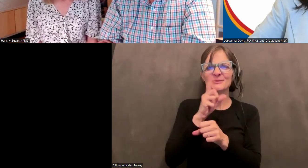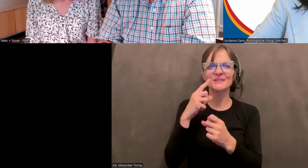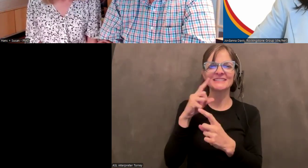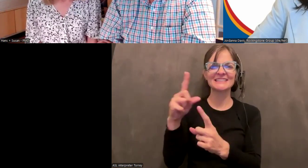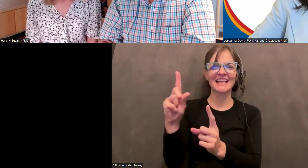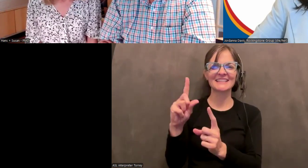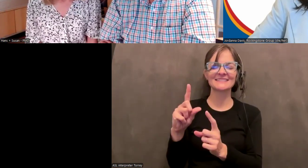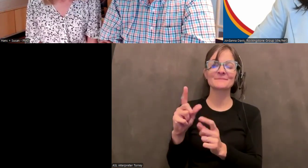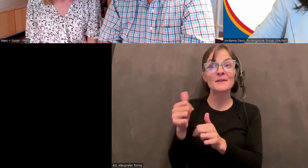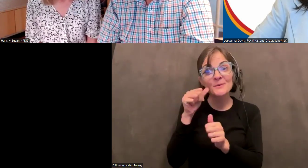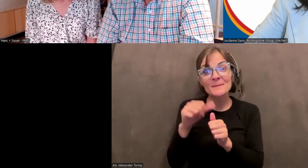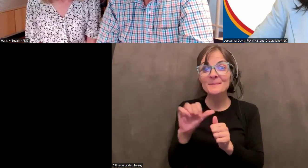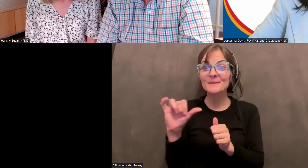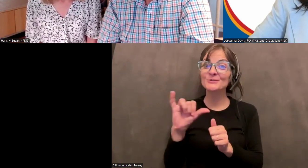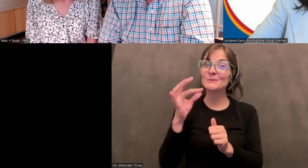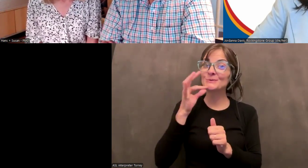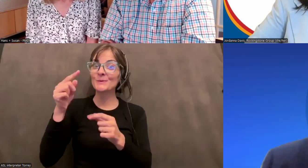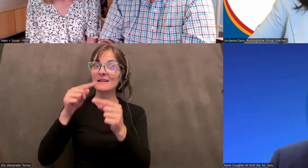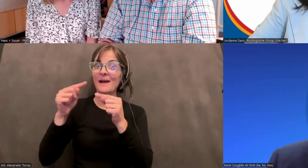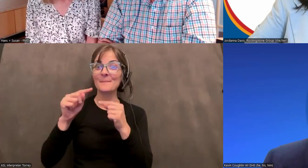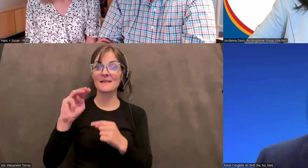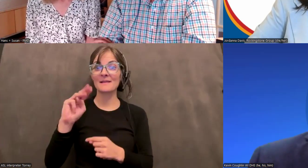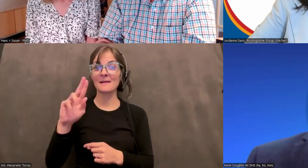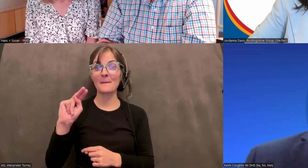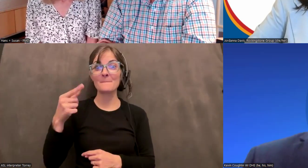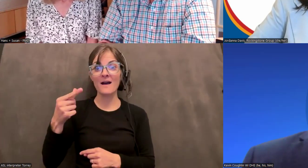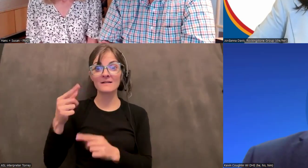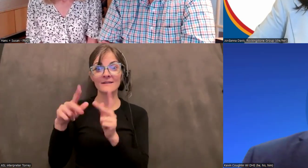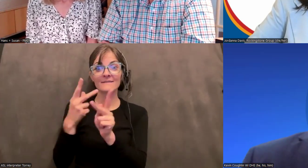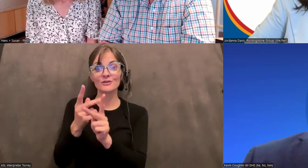and how we can create the content in Hmong companion content.